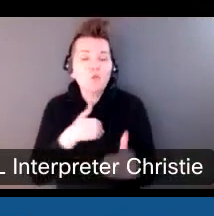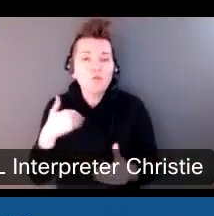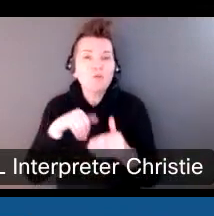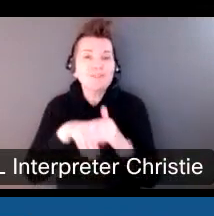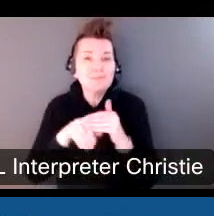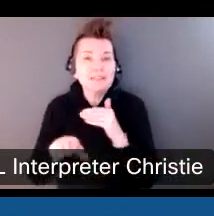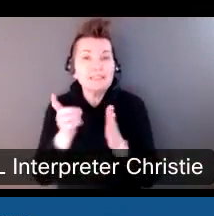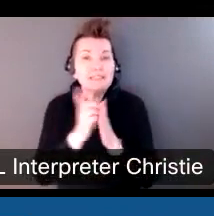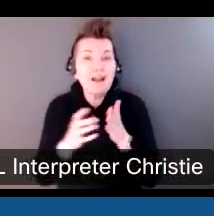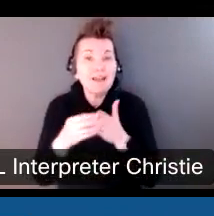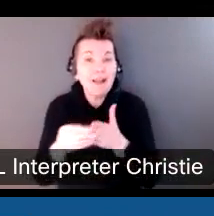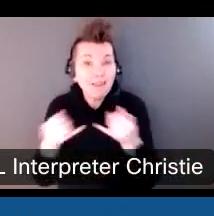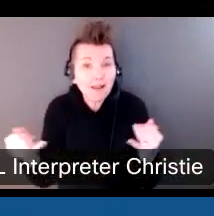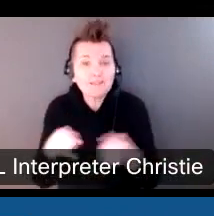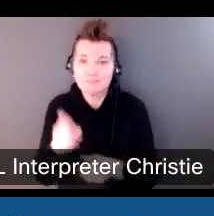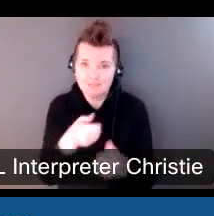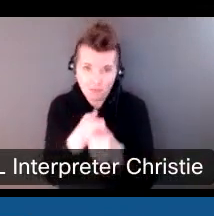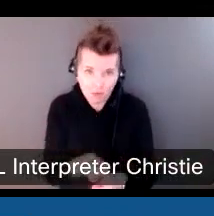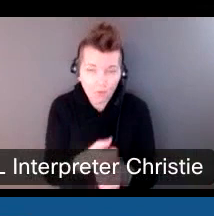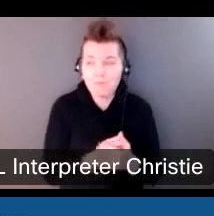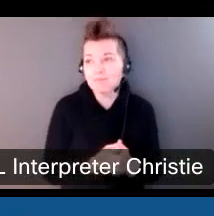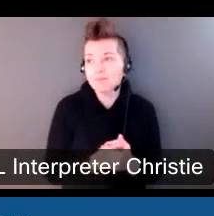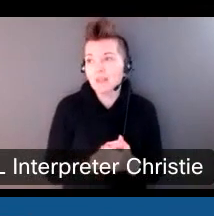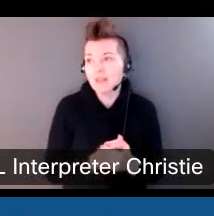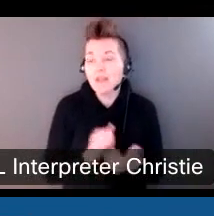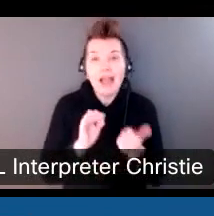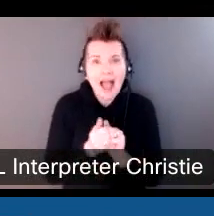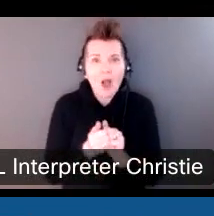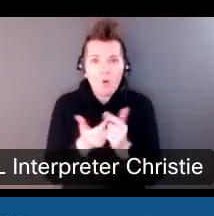as well as the city's specifications on how things are built.